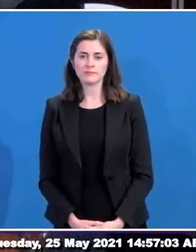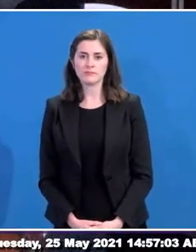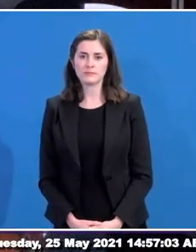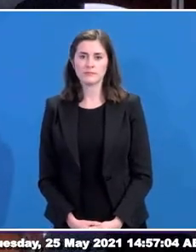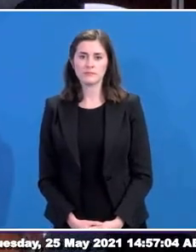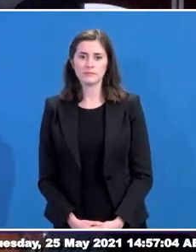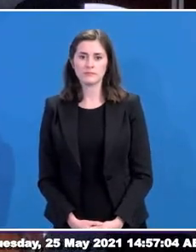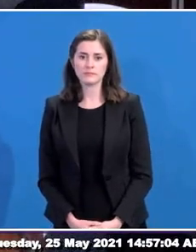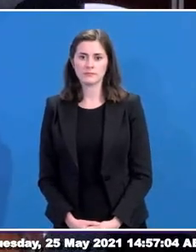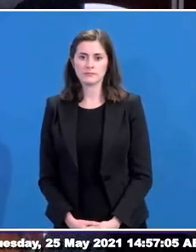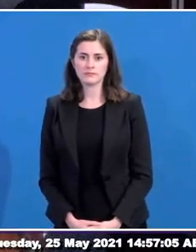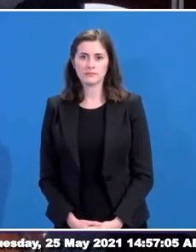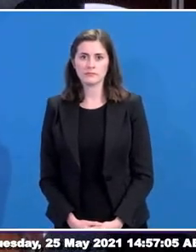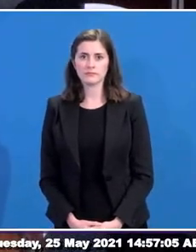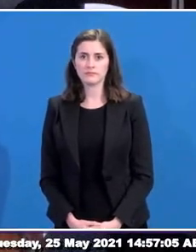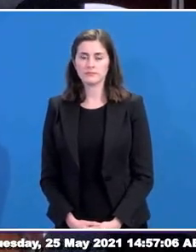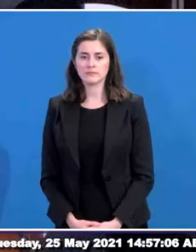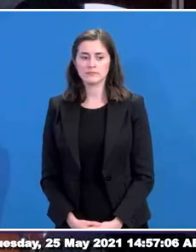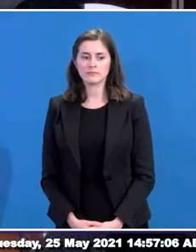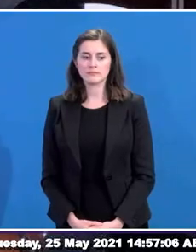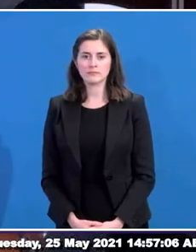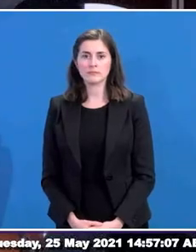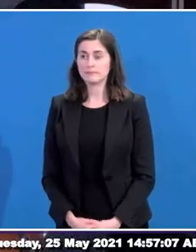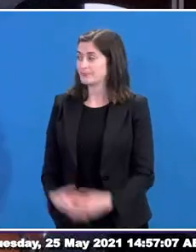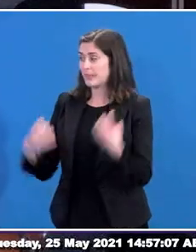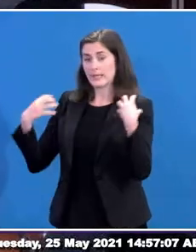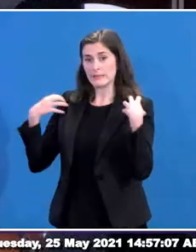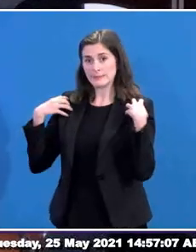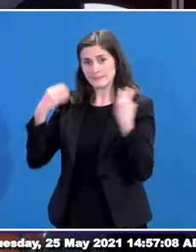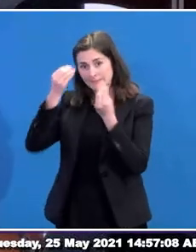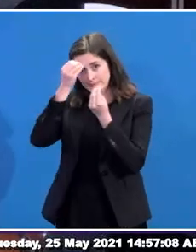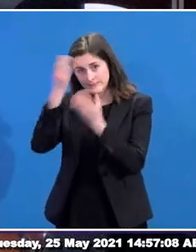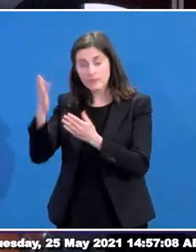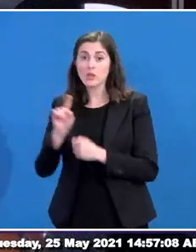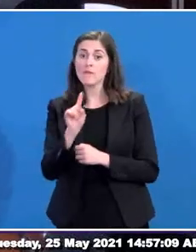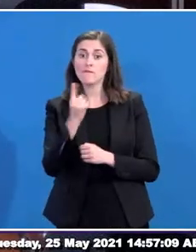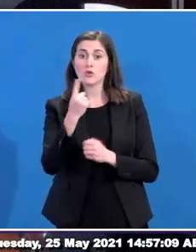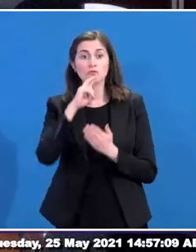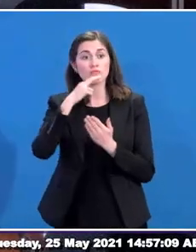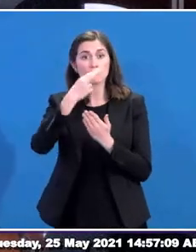Commissioners, if you turn to the first report, which